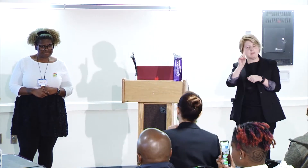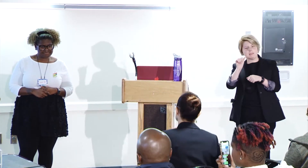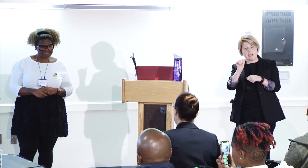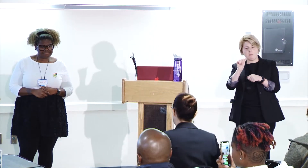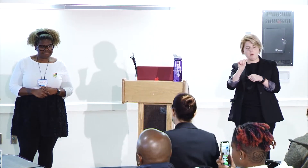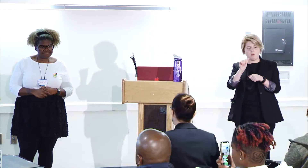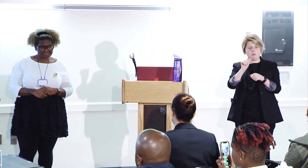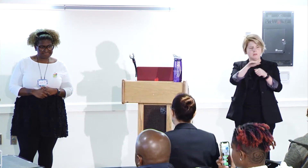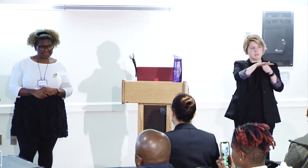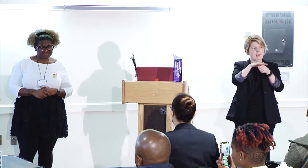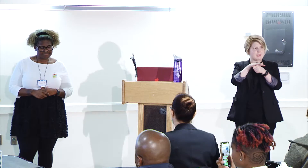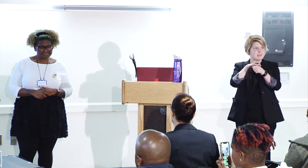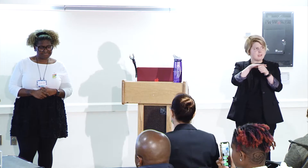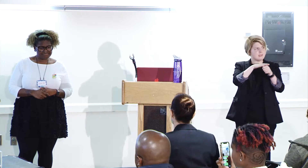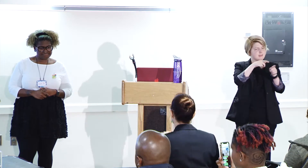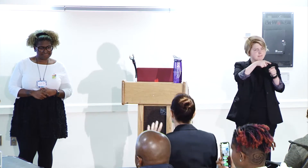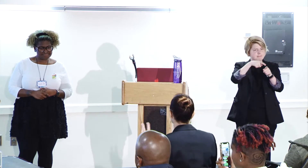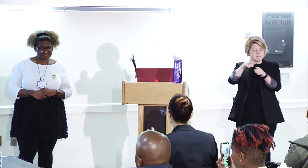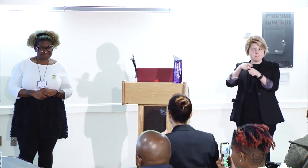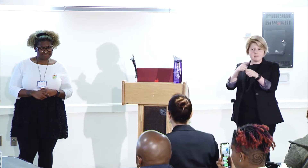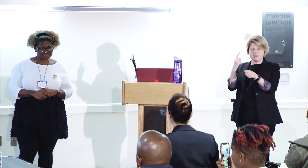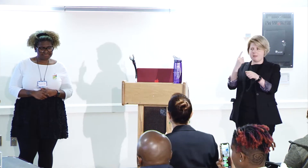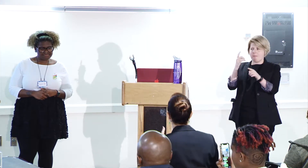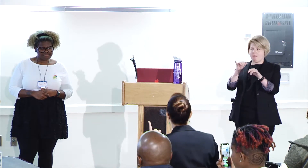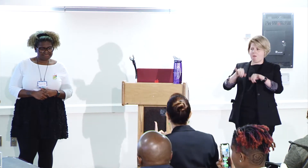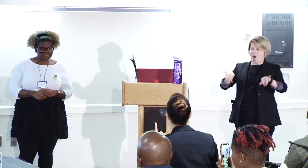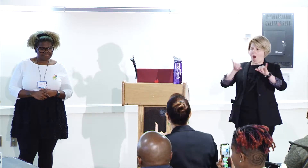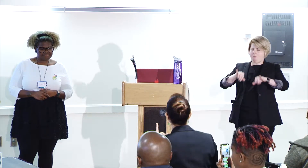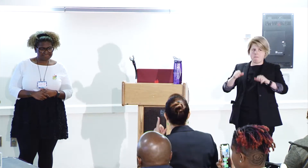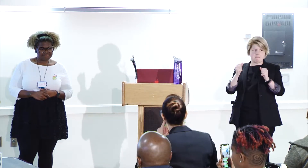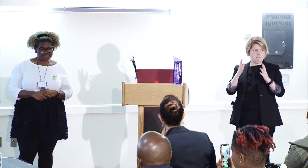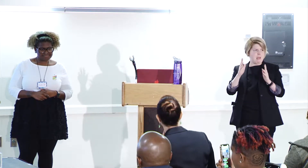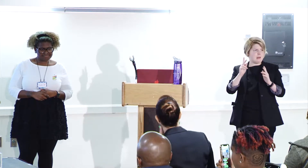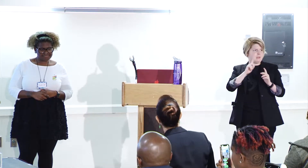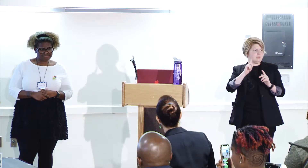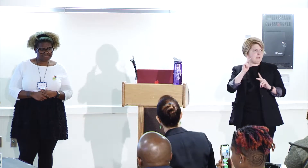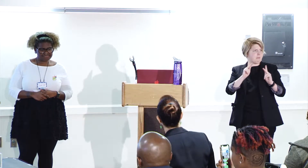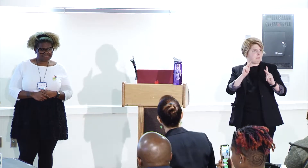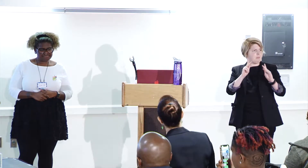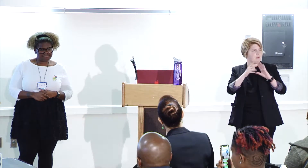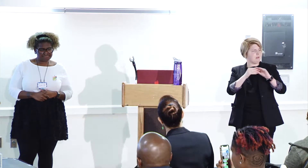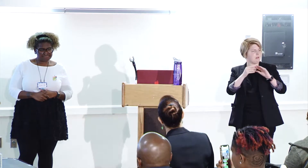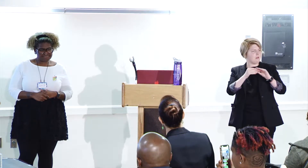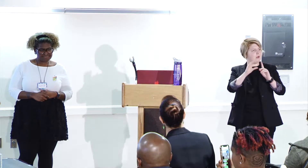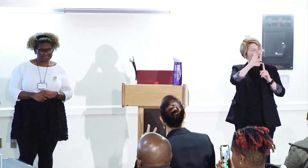where something common that many deaf folks speak about, as culturally deaf people,